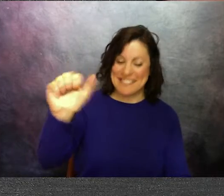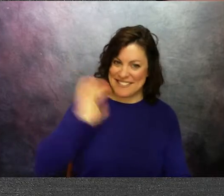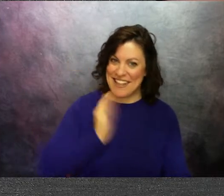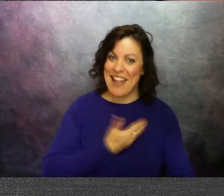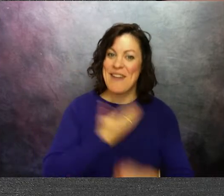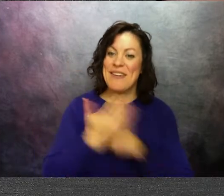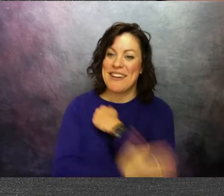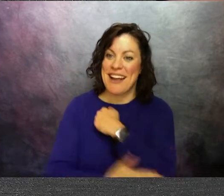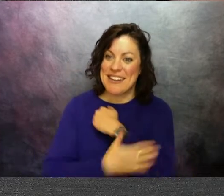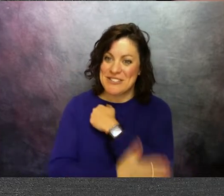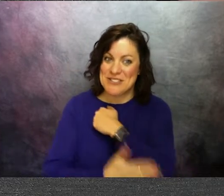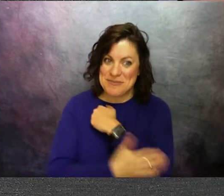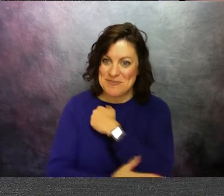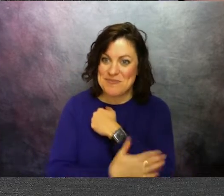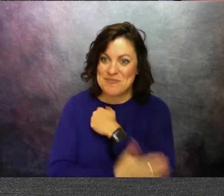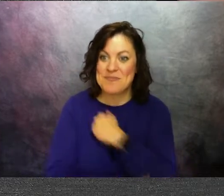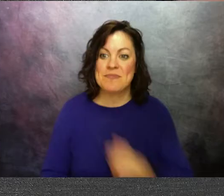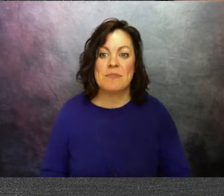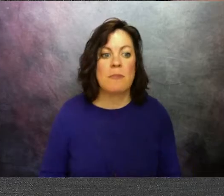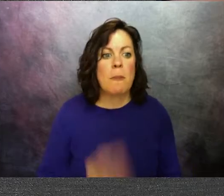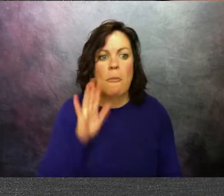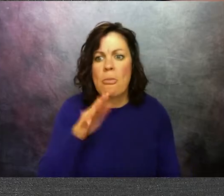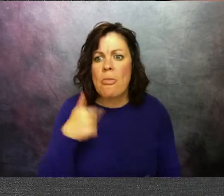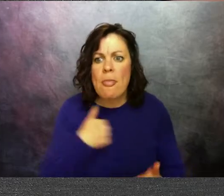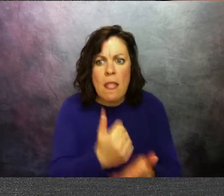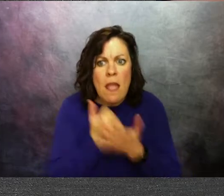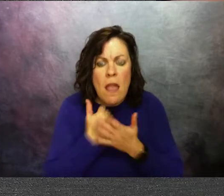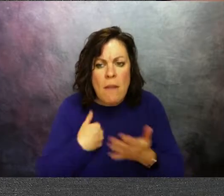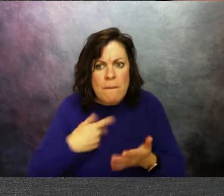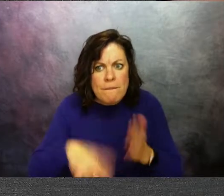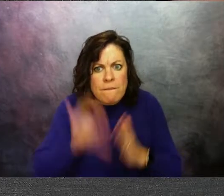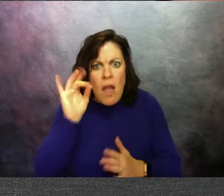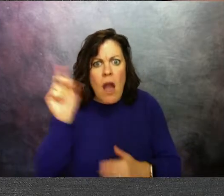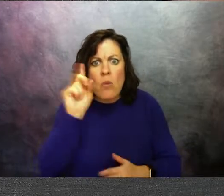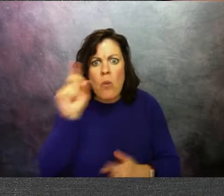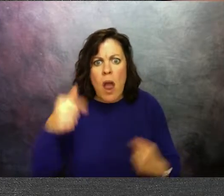So here's how I find my special place on the map.